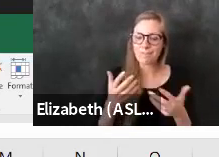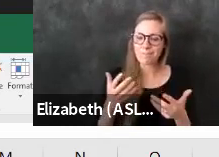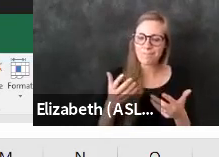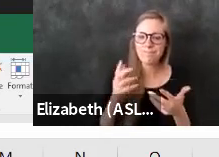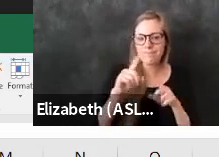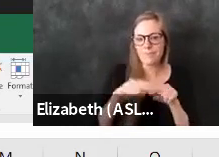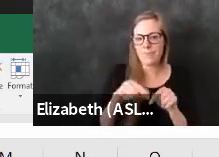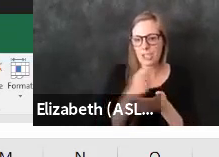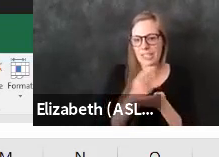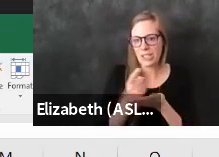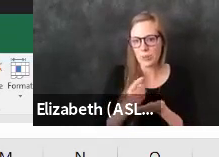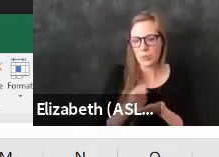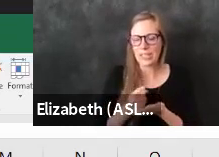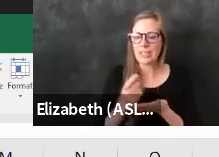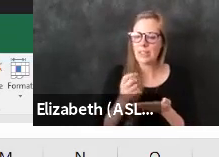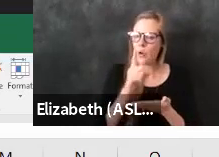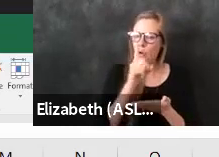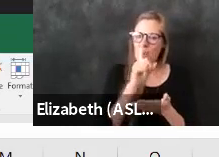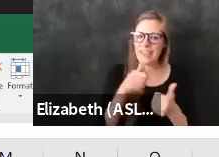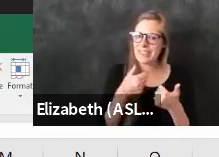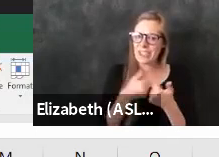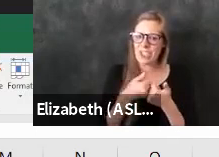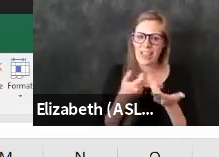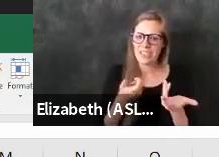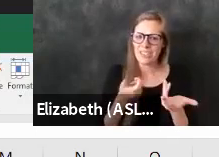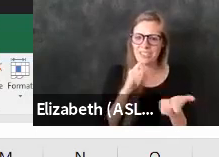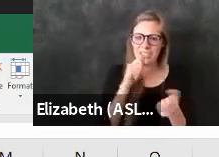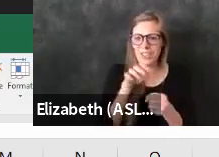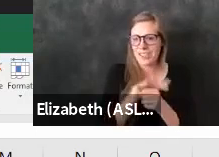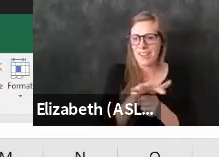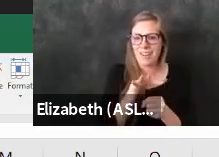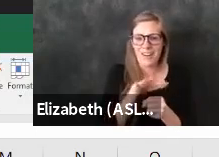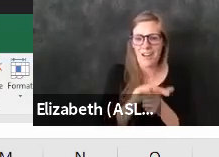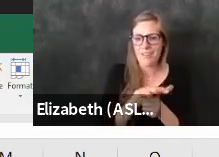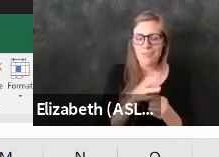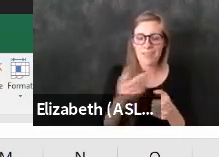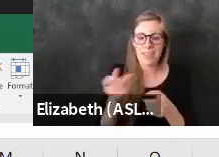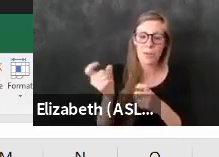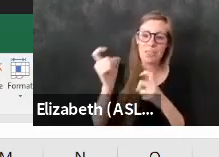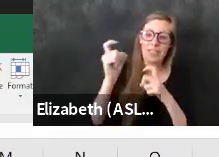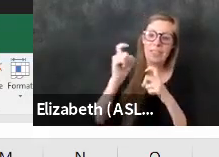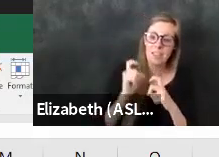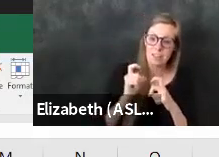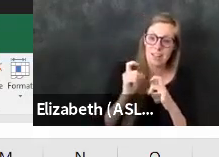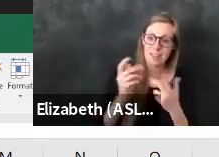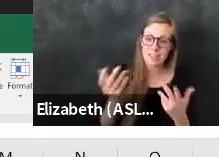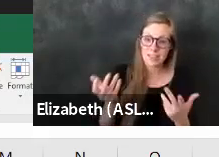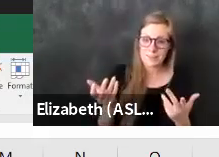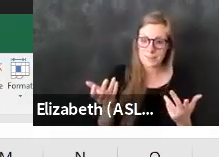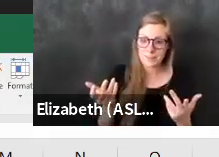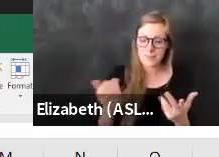So it's really challenging to to get doses out when you're not getting doses.